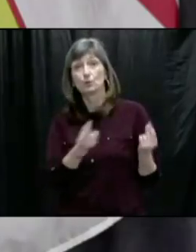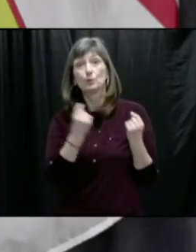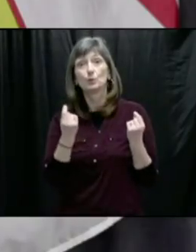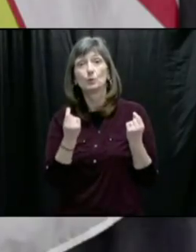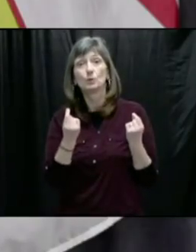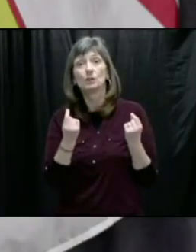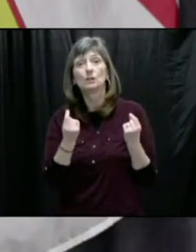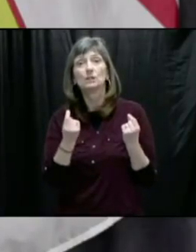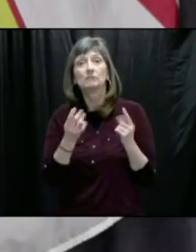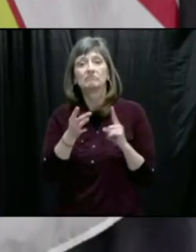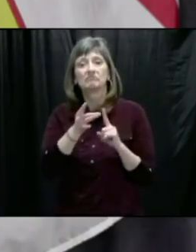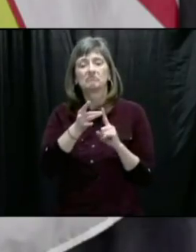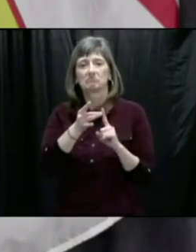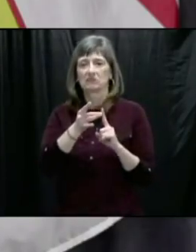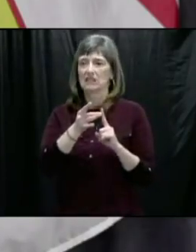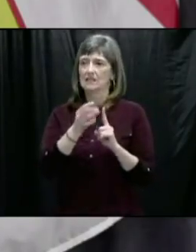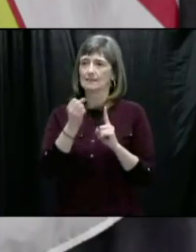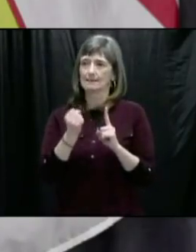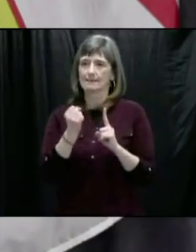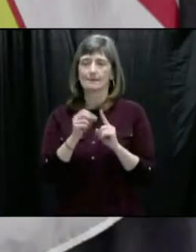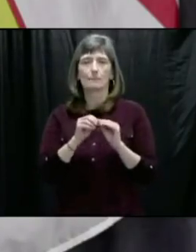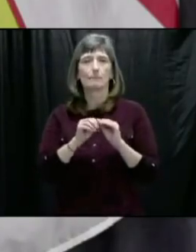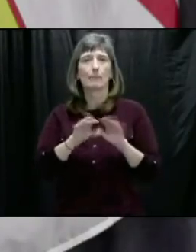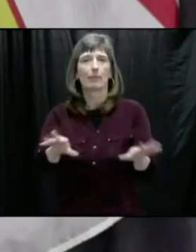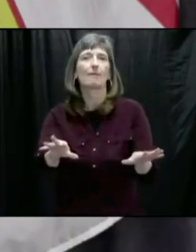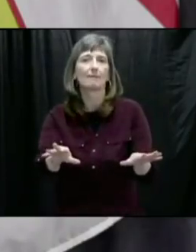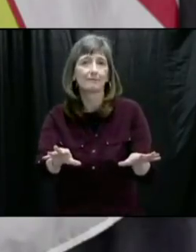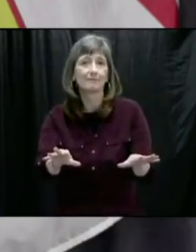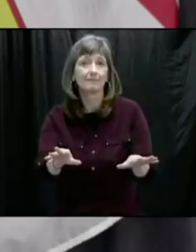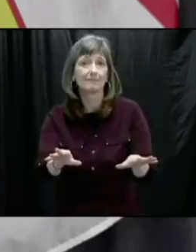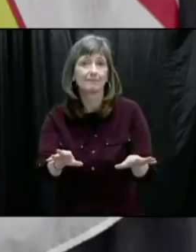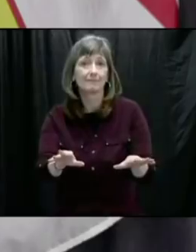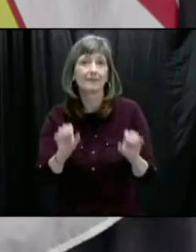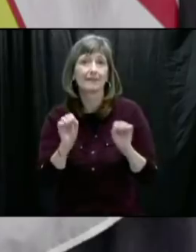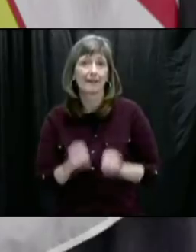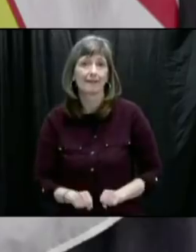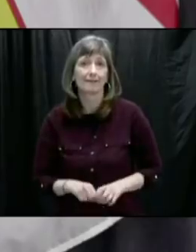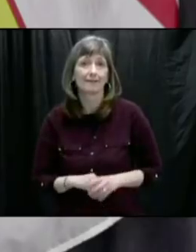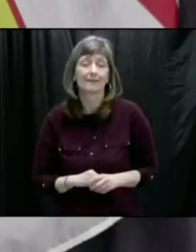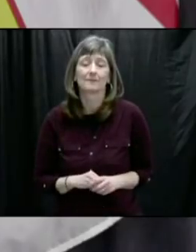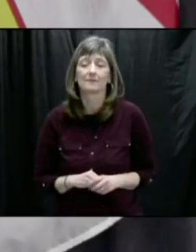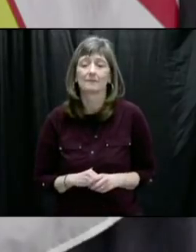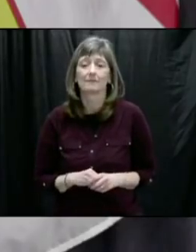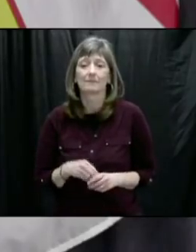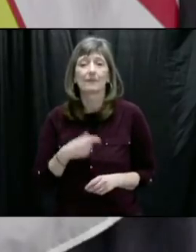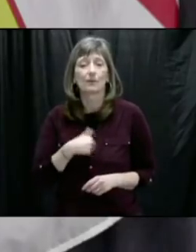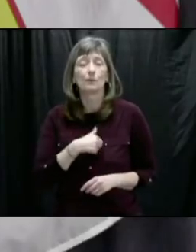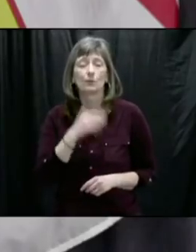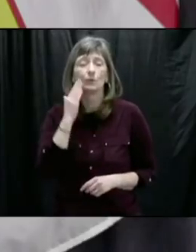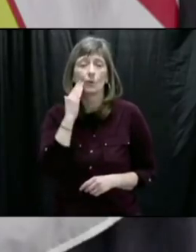INCREASING THE RISK OF SPREADING THE VIRUS. WE KNOW WHAT WE'RE ASKING OF